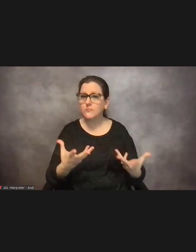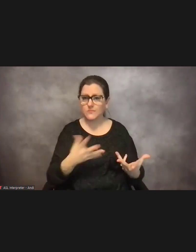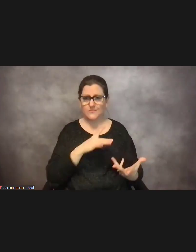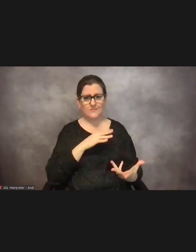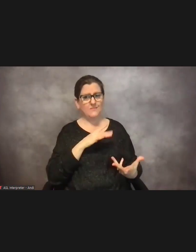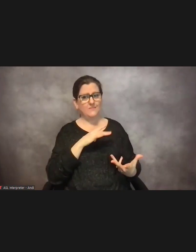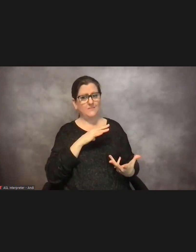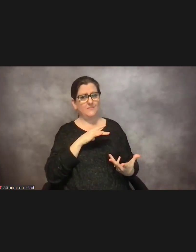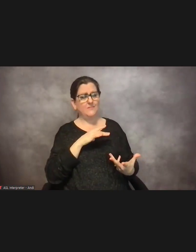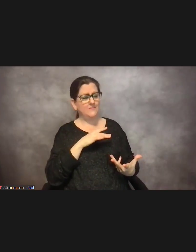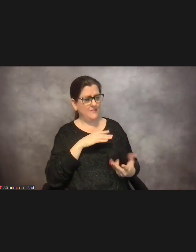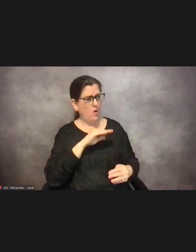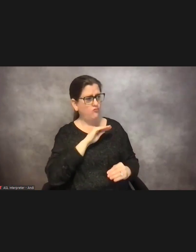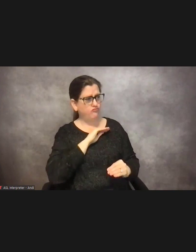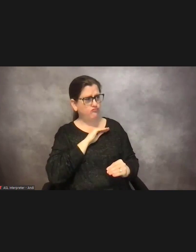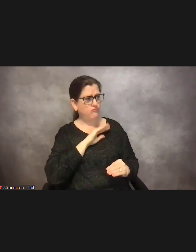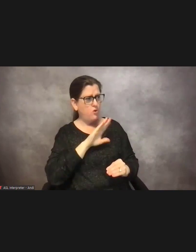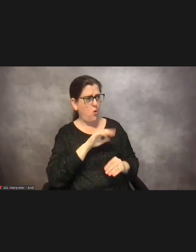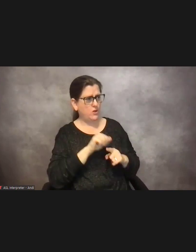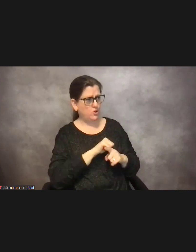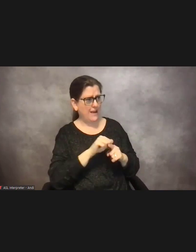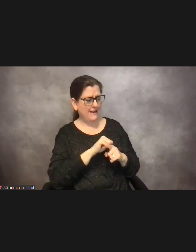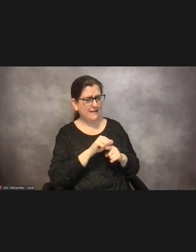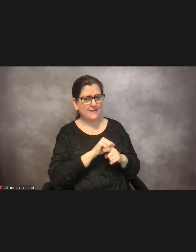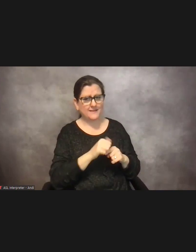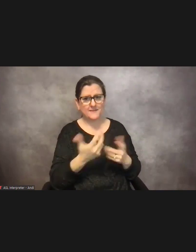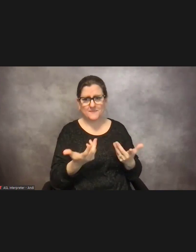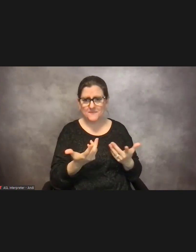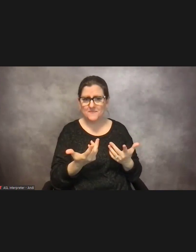sure that you get your training needs met, and this is true whether